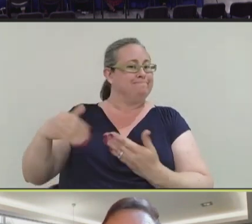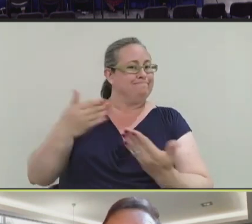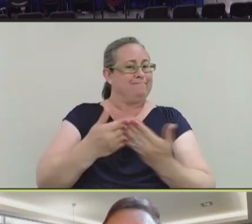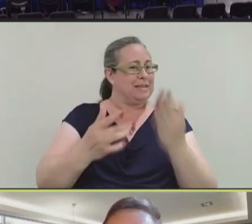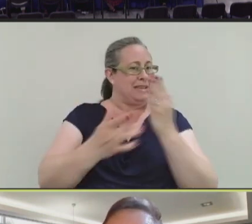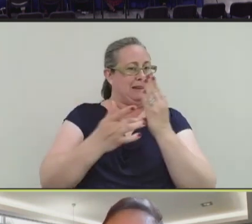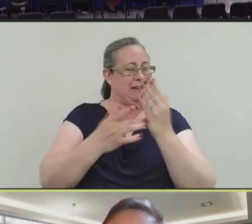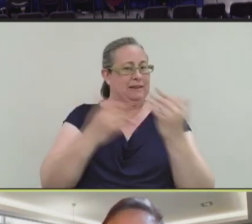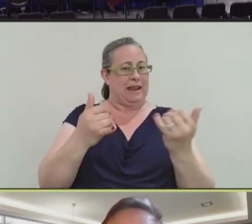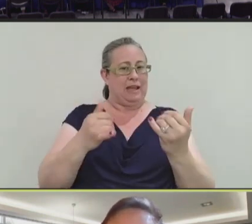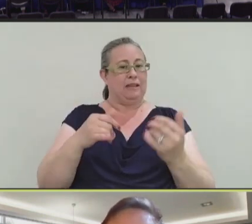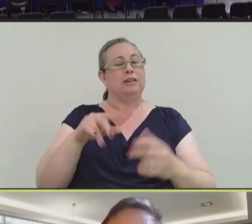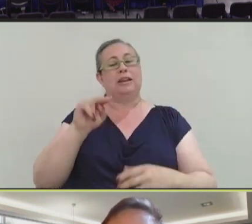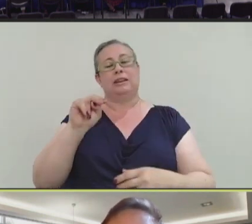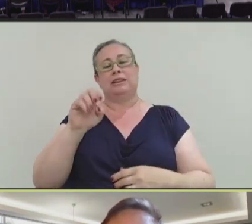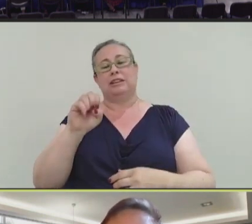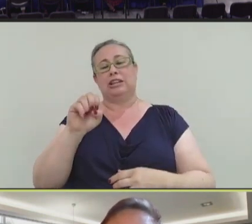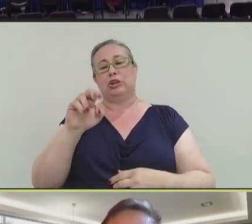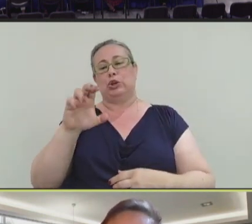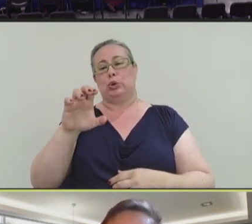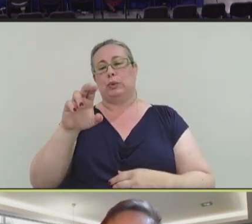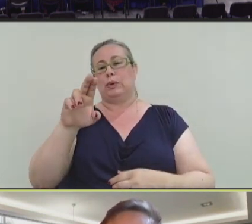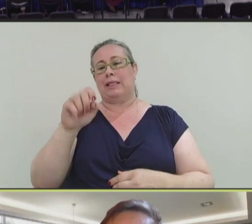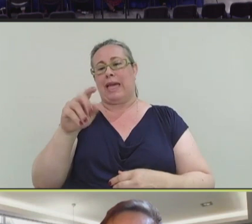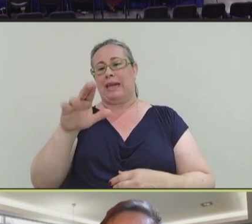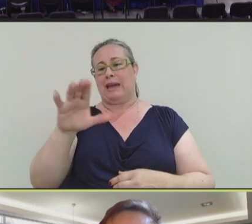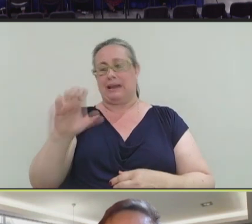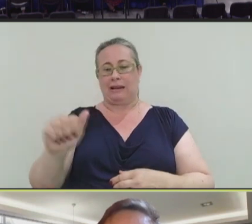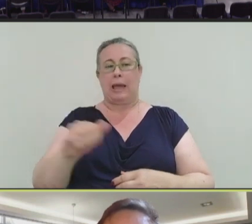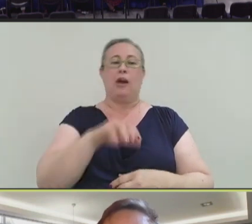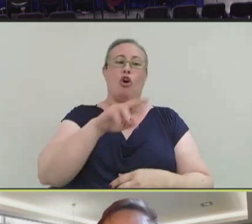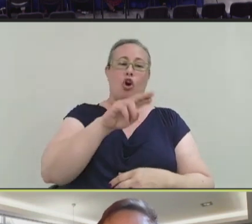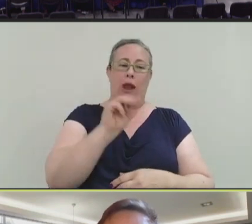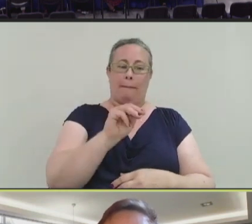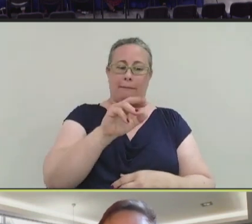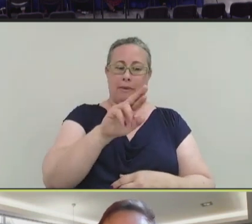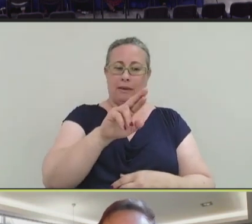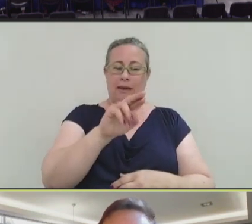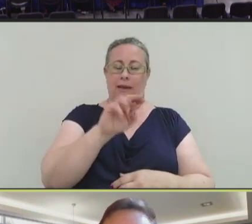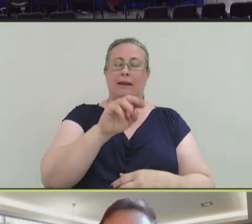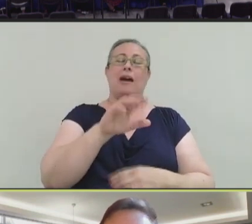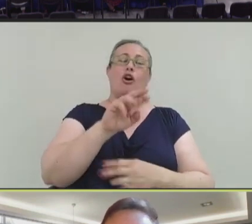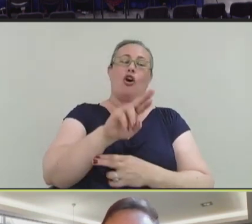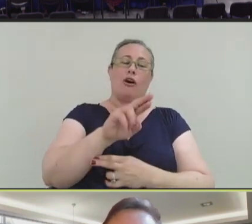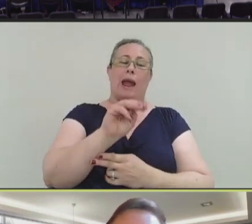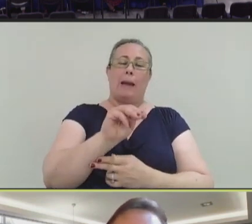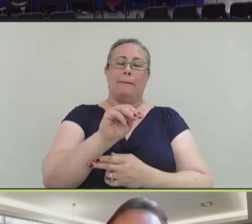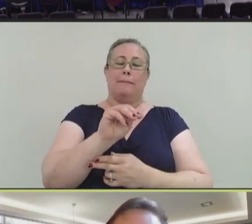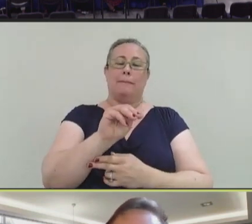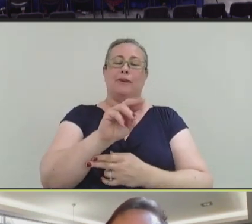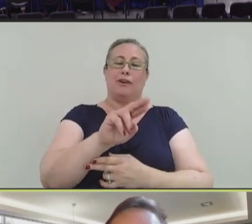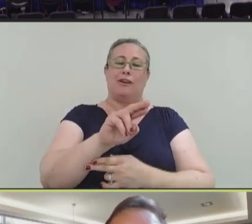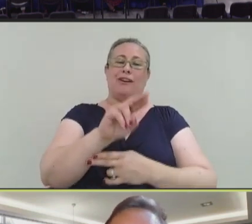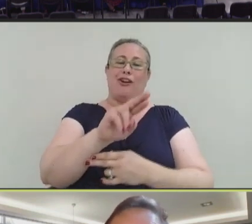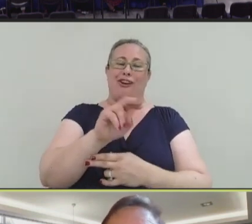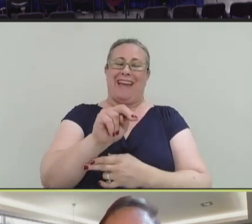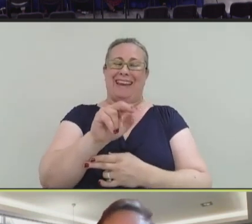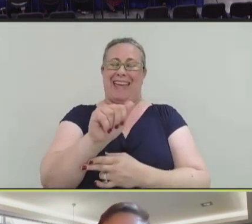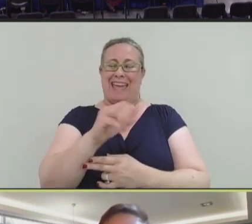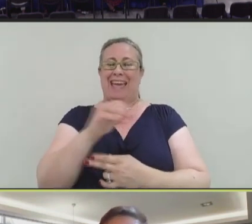new nucleic acid-based technologies, mRNA and DNA, and they allow the application of multi-antigen